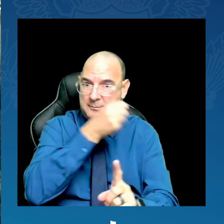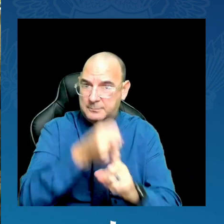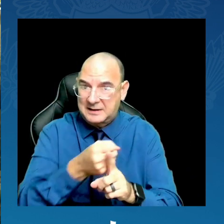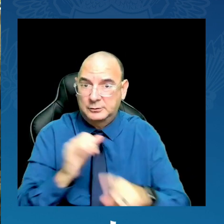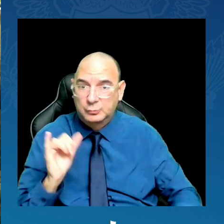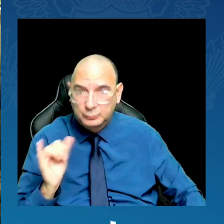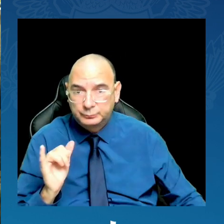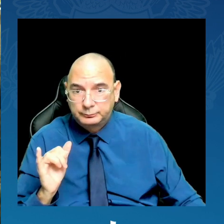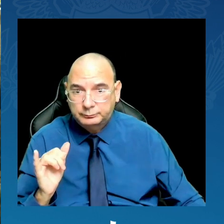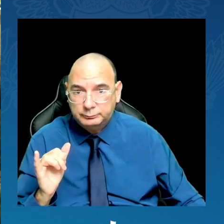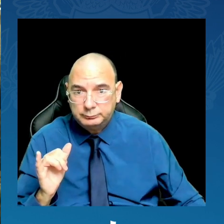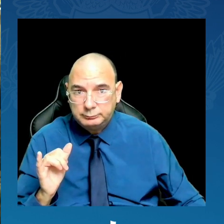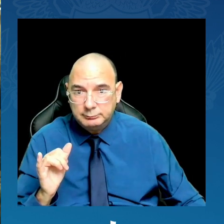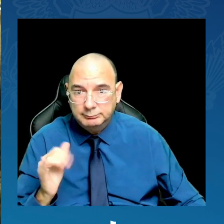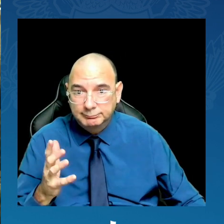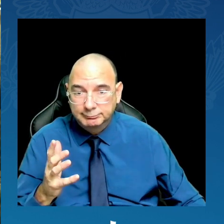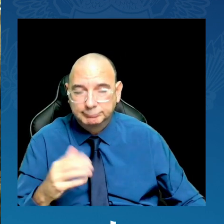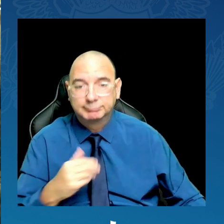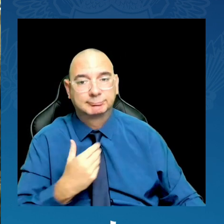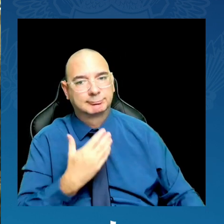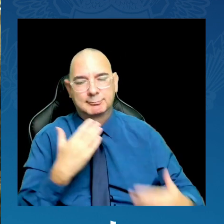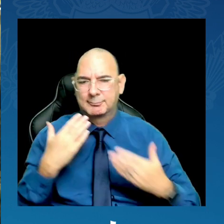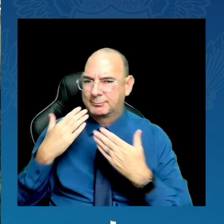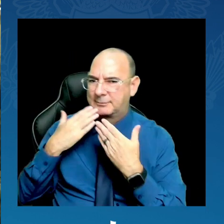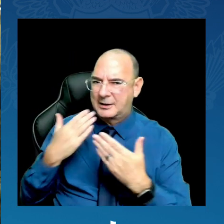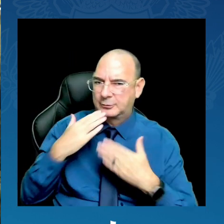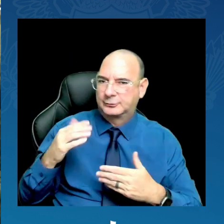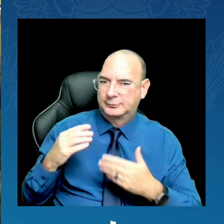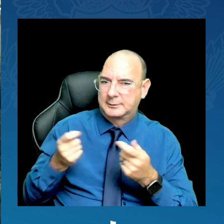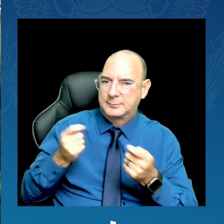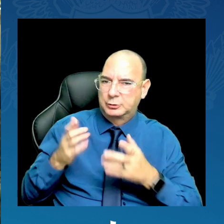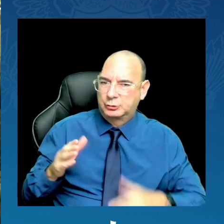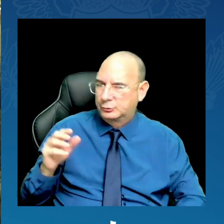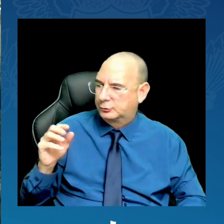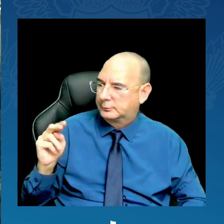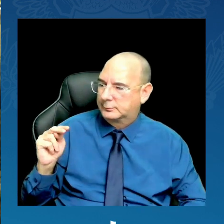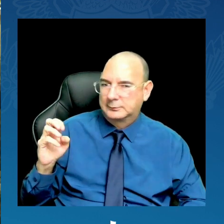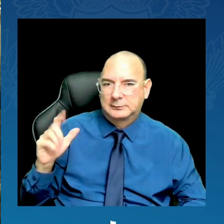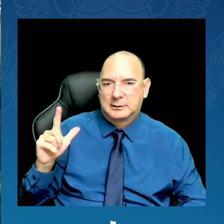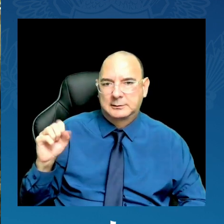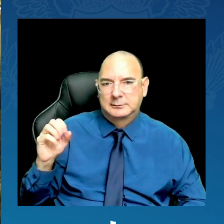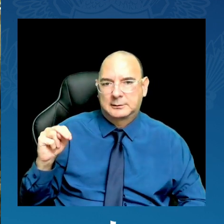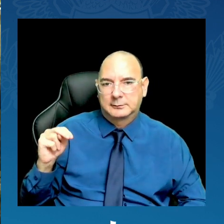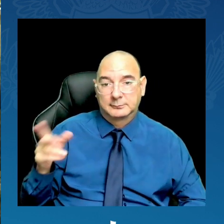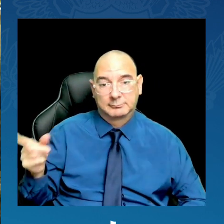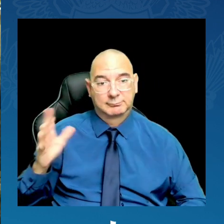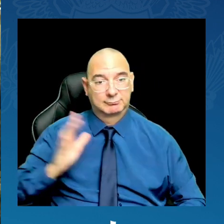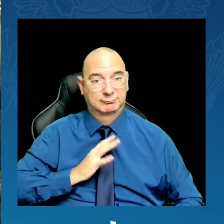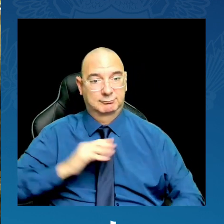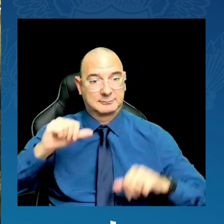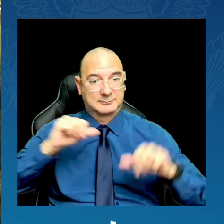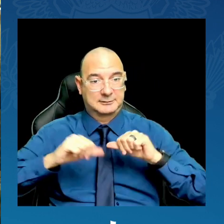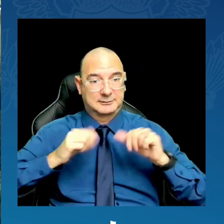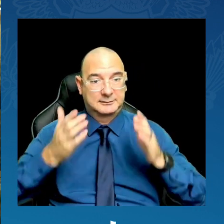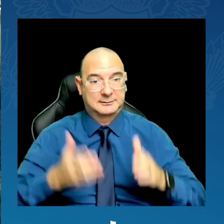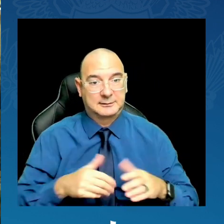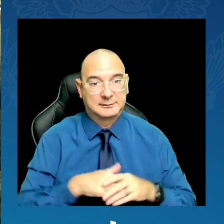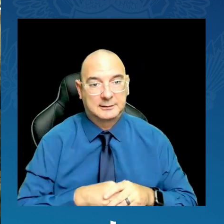The Vice President: Thank you, Administrator. And as you know, my mother was a scientist, so I just am very excited about all this. She was a breast cancer researcher.